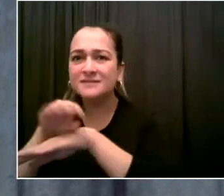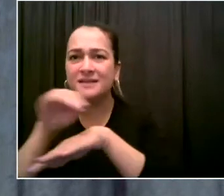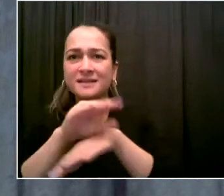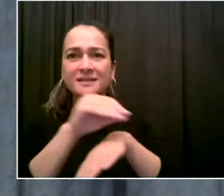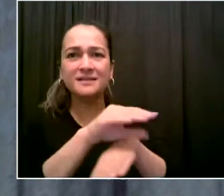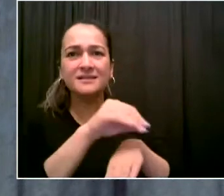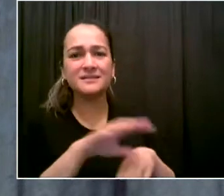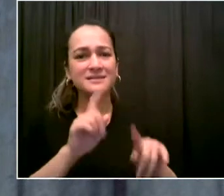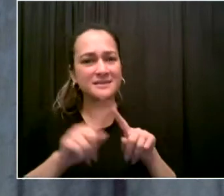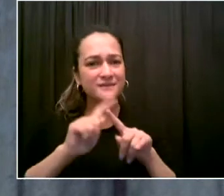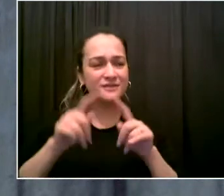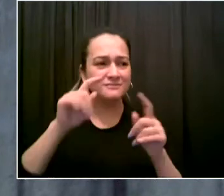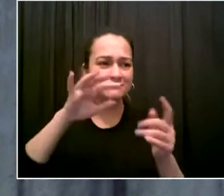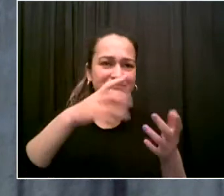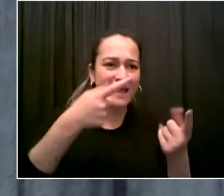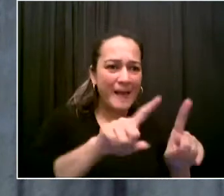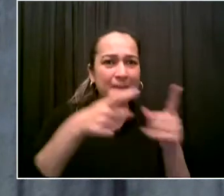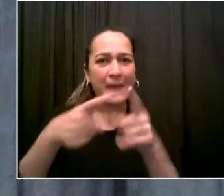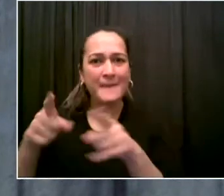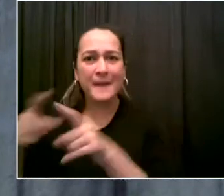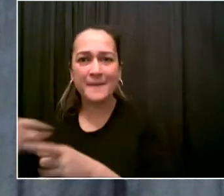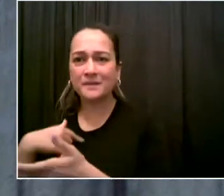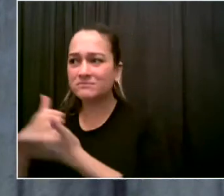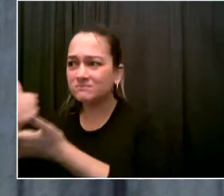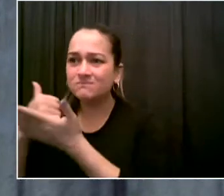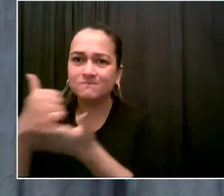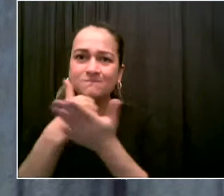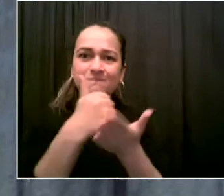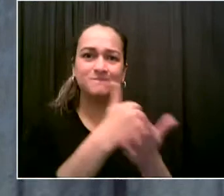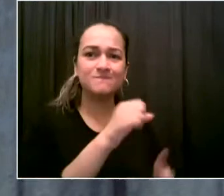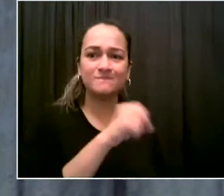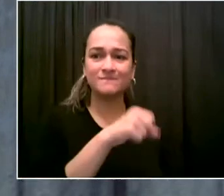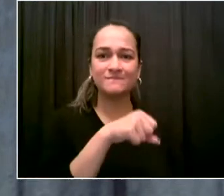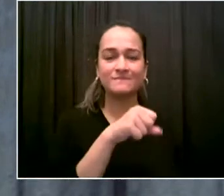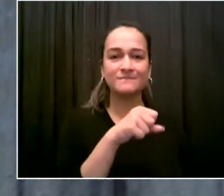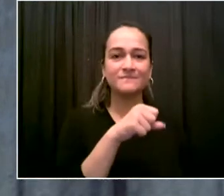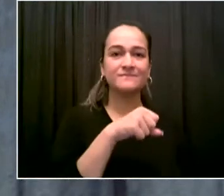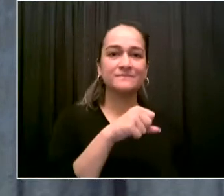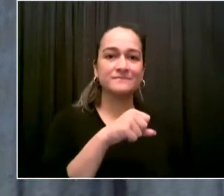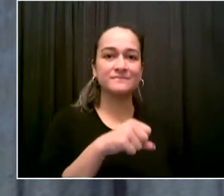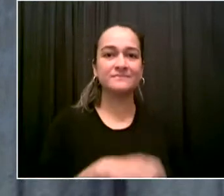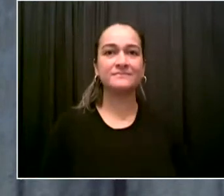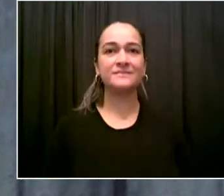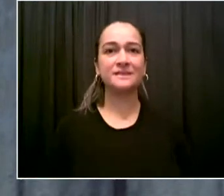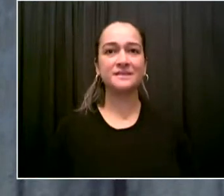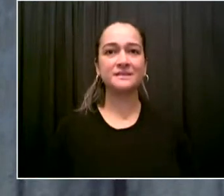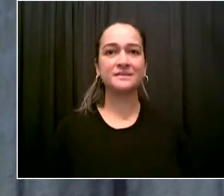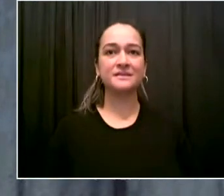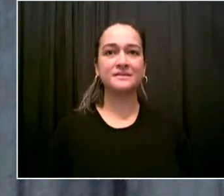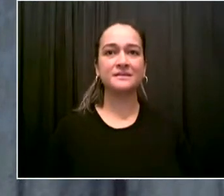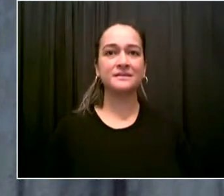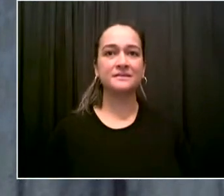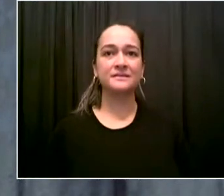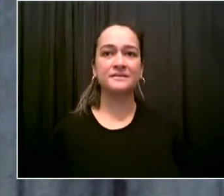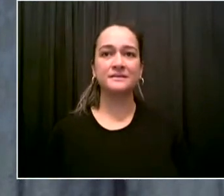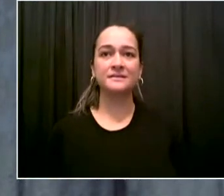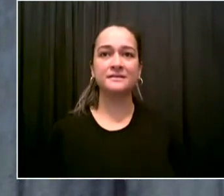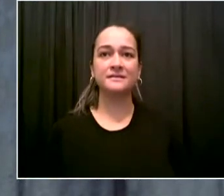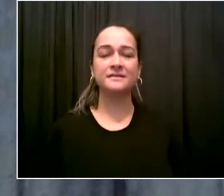DAN PROFESSIONAL